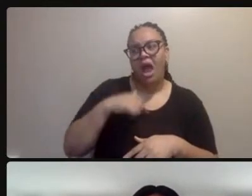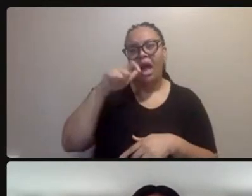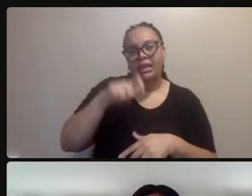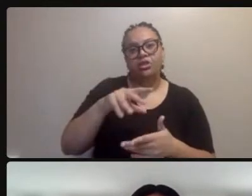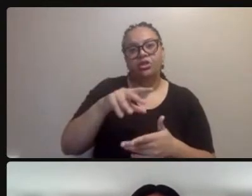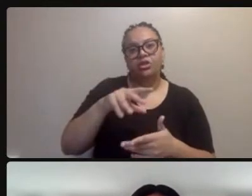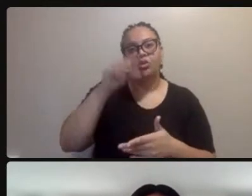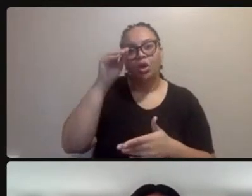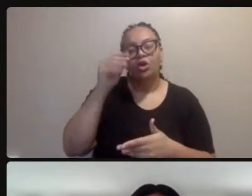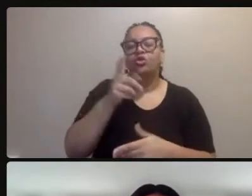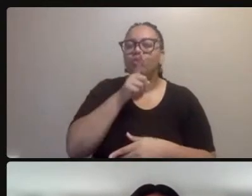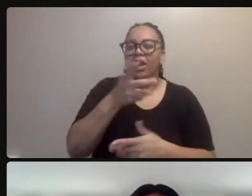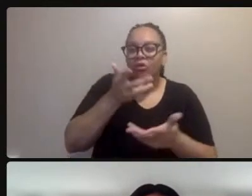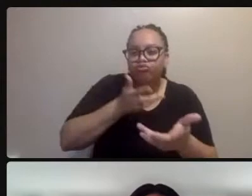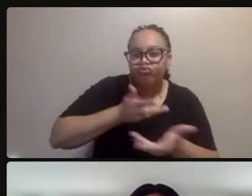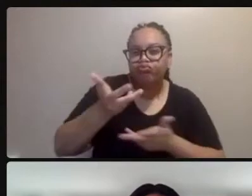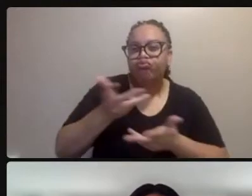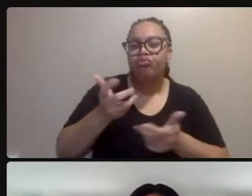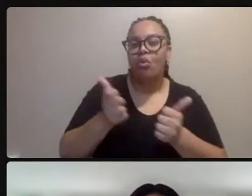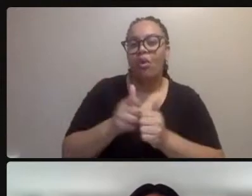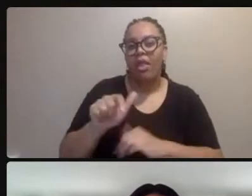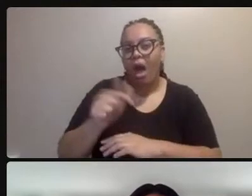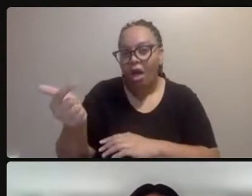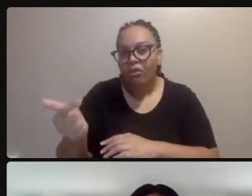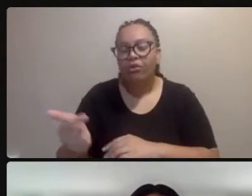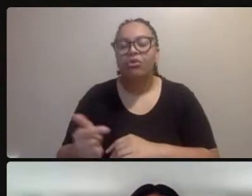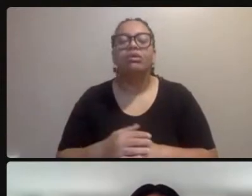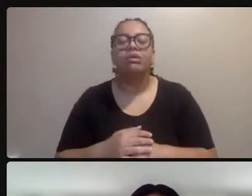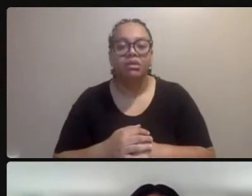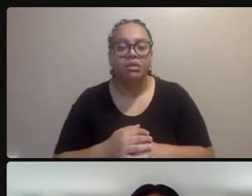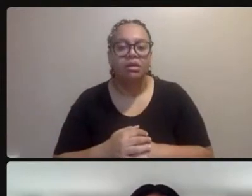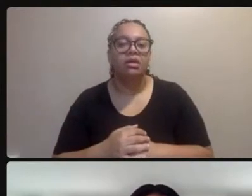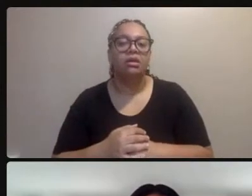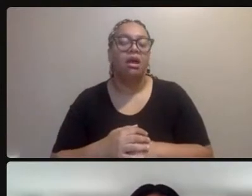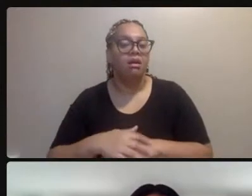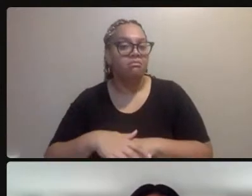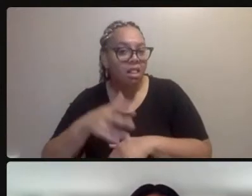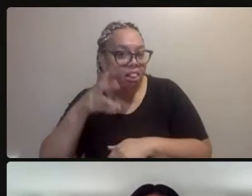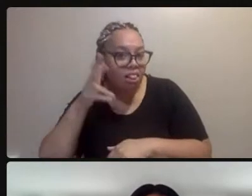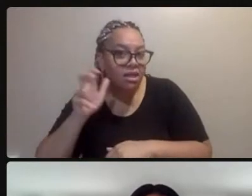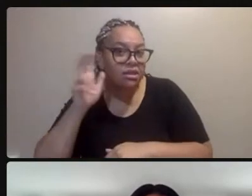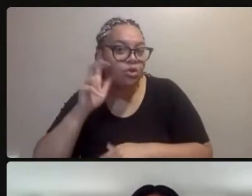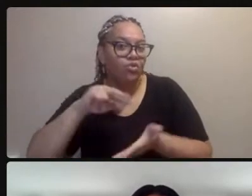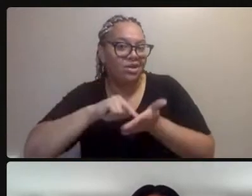THAT'S NOT EVERYBODY.